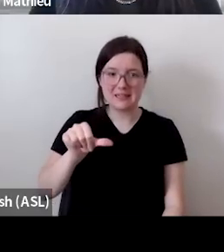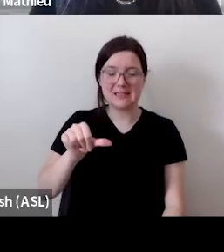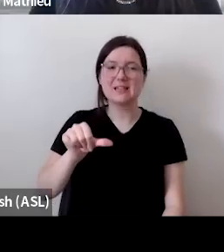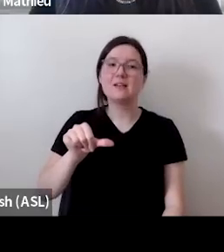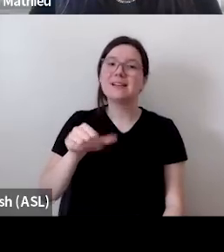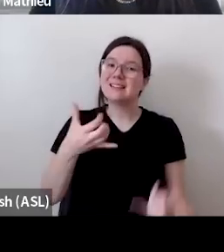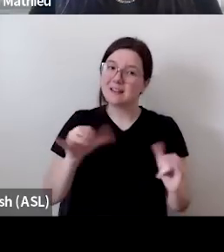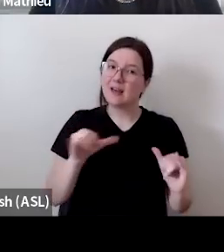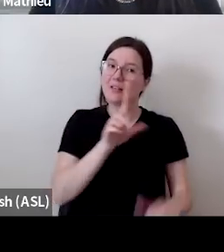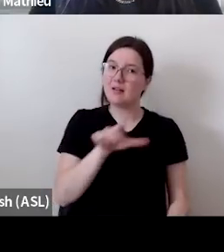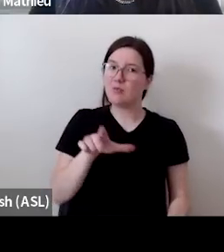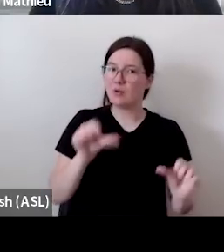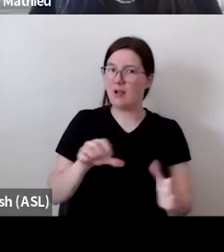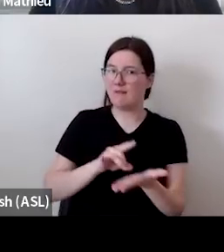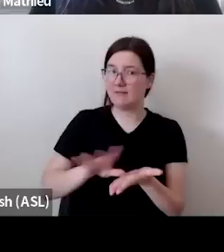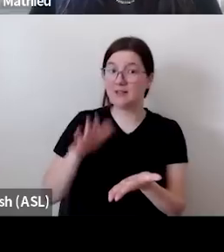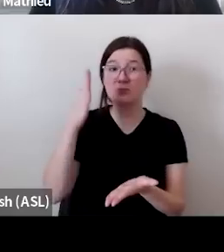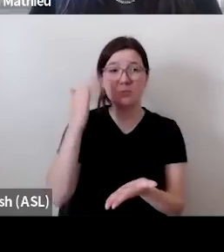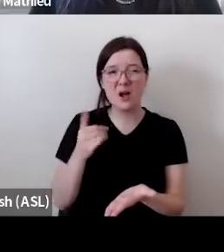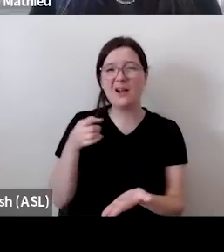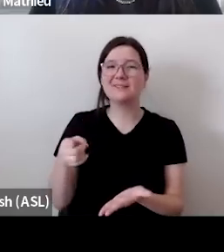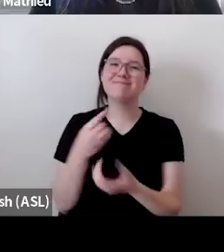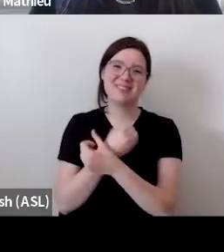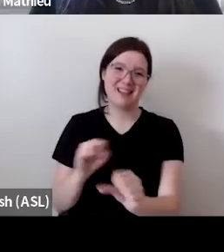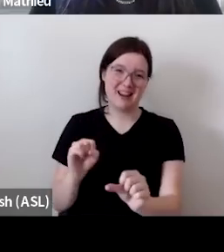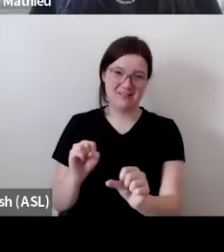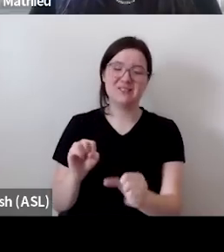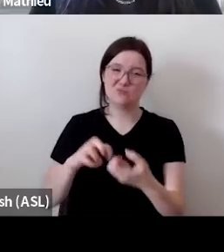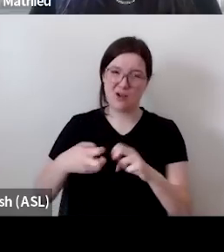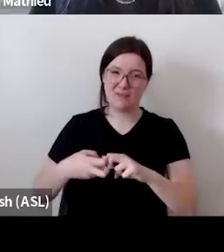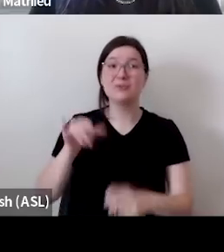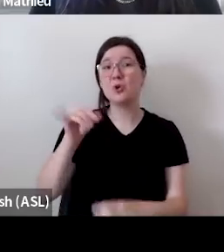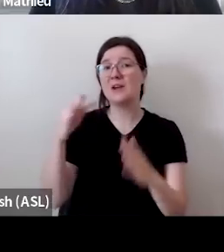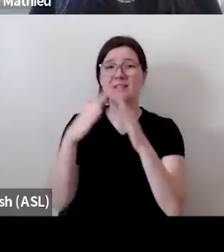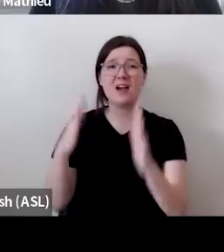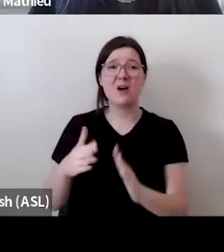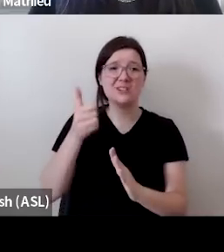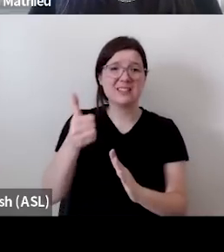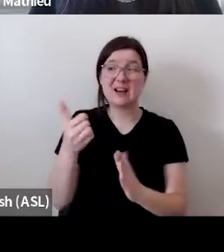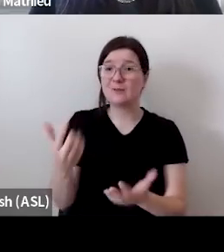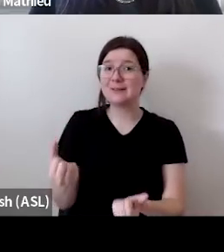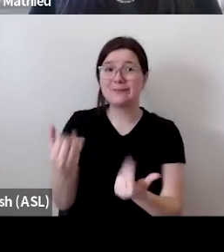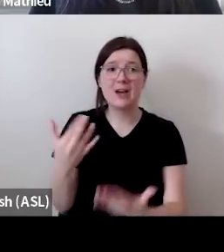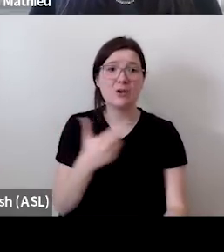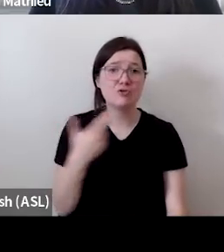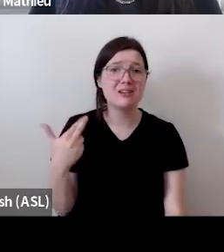So it's like if the house is uninhabitable or it could, if it's deemed as a fire risk for all the other units in the building